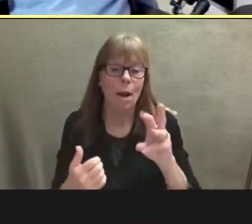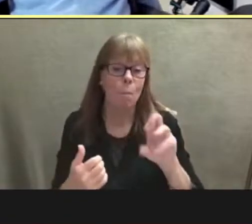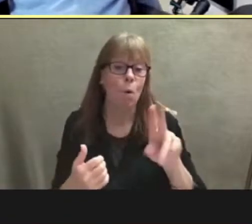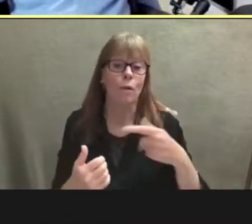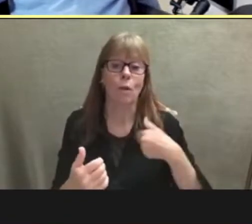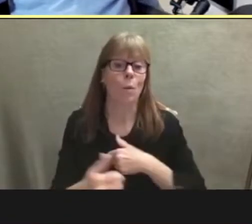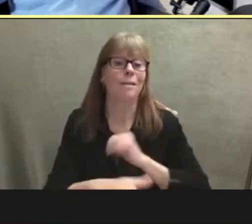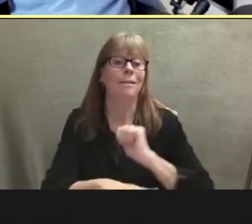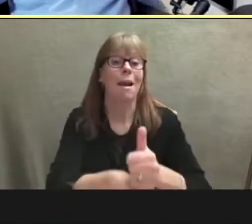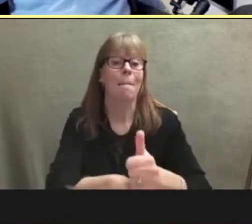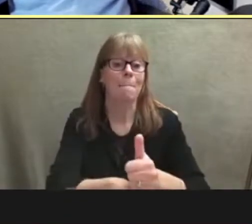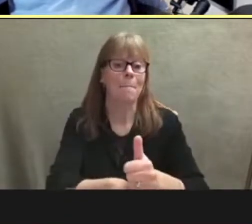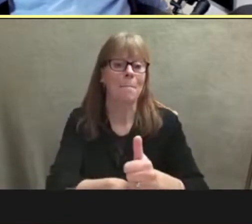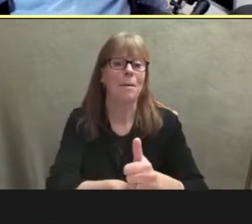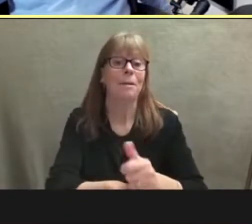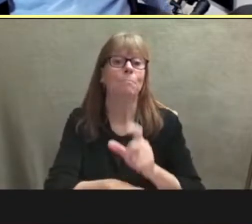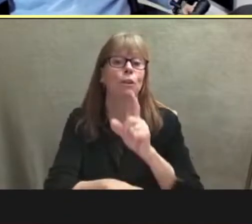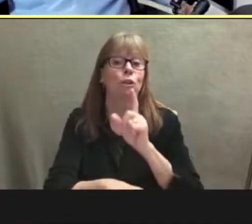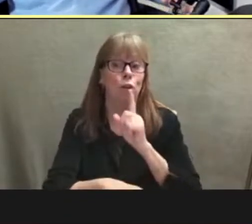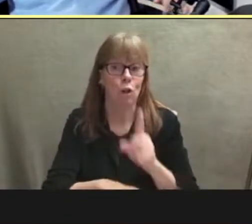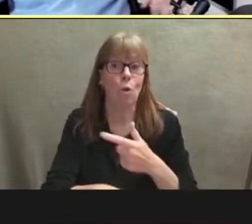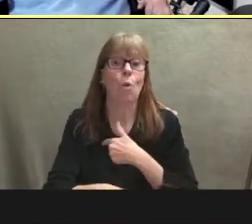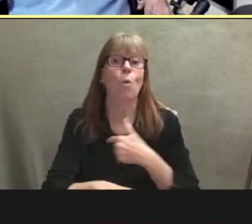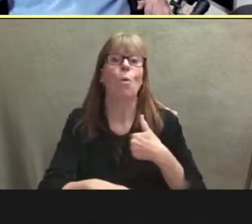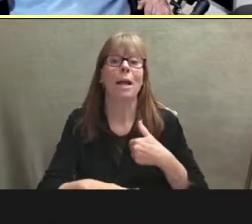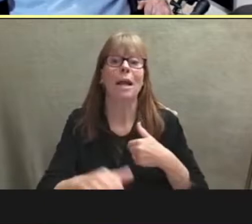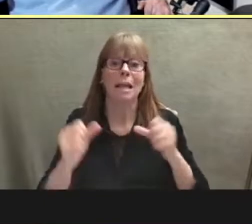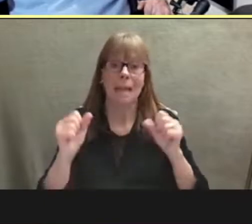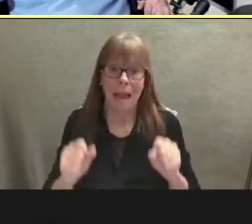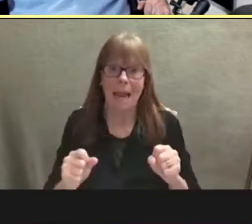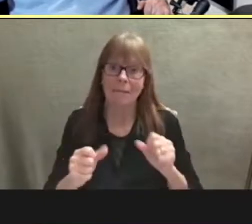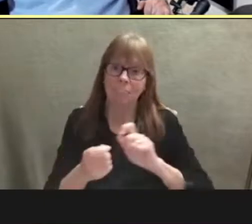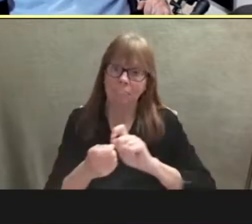make sure that it makes a difference—a meaningful difference—in the lives of our communities.